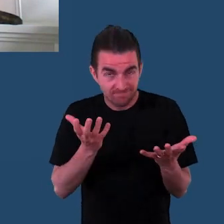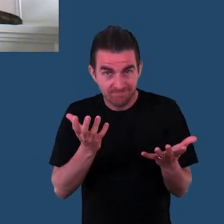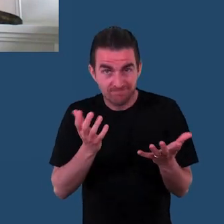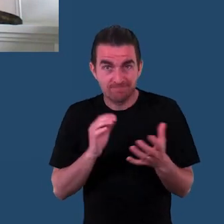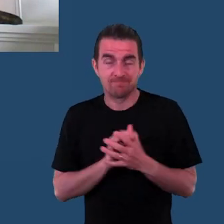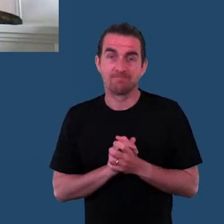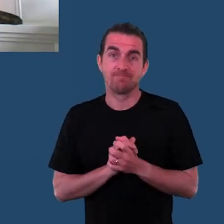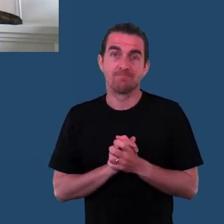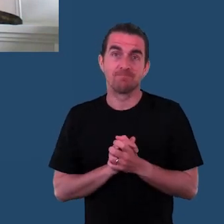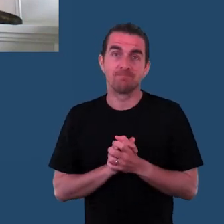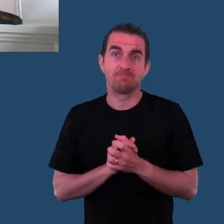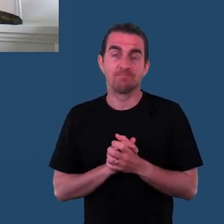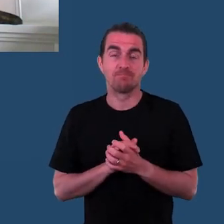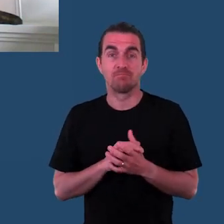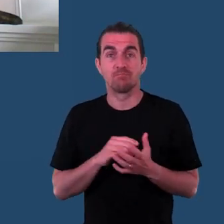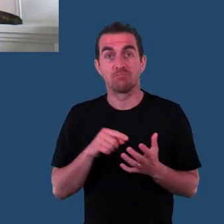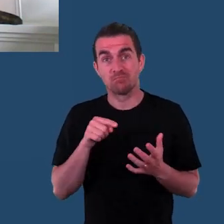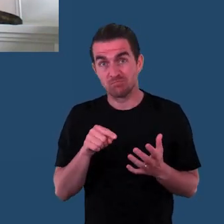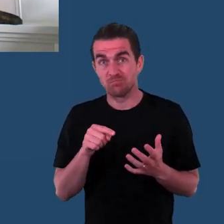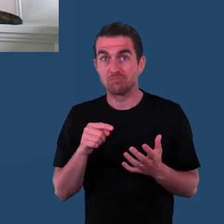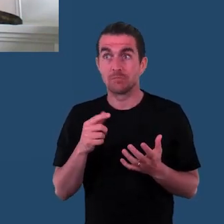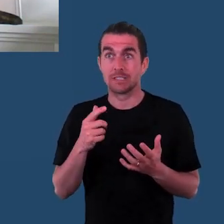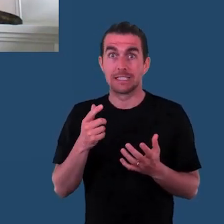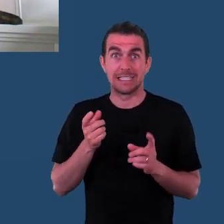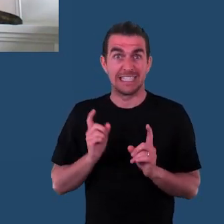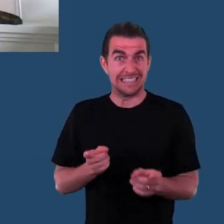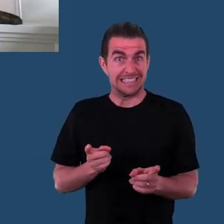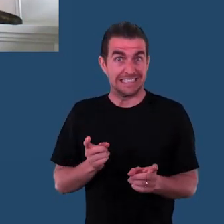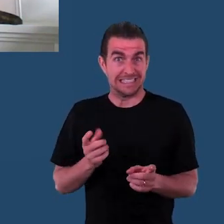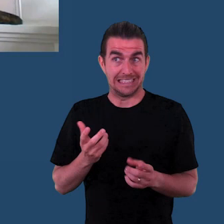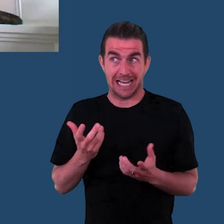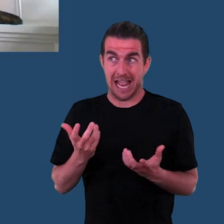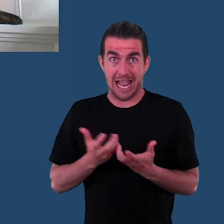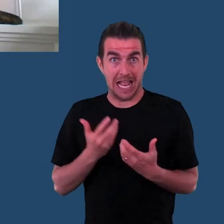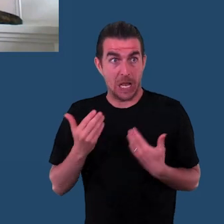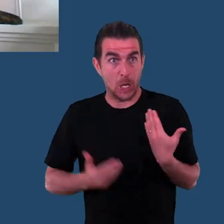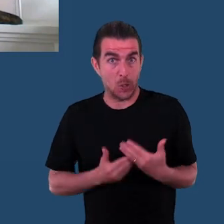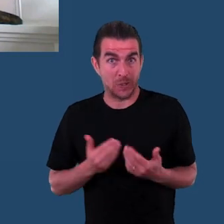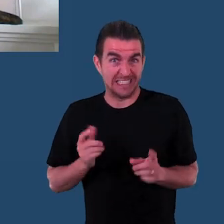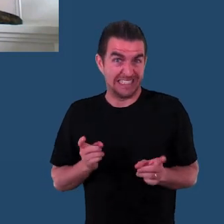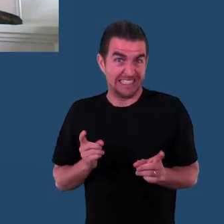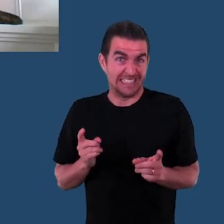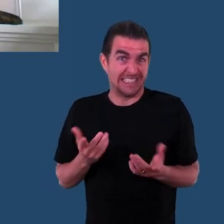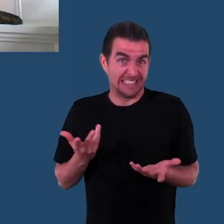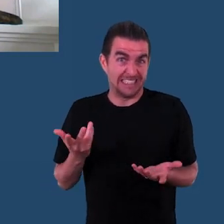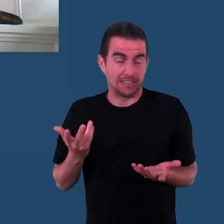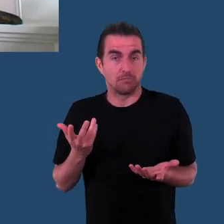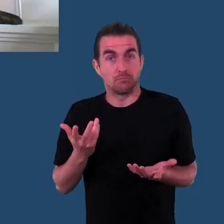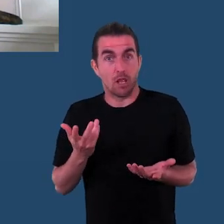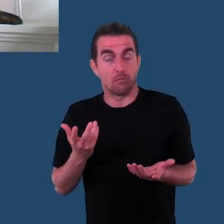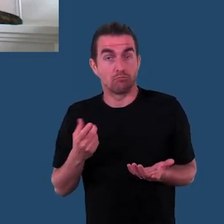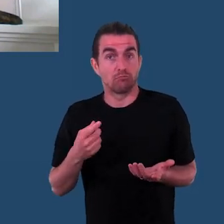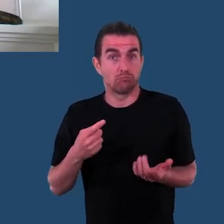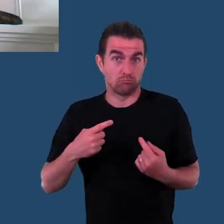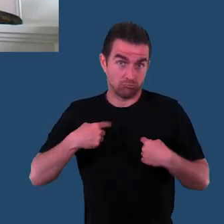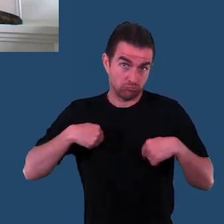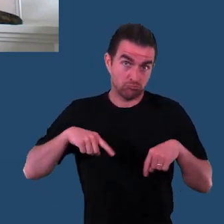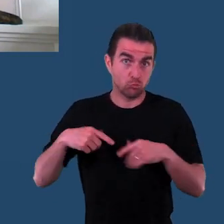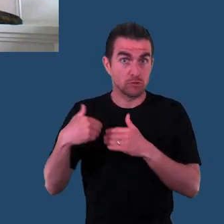That's something that is just inevitable, that's just how it works. But yeah, whether we have a responsibility